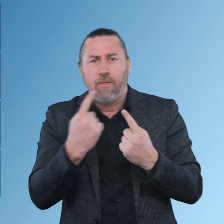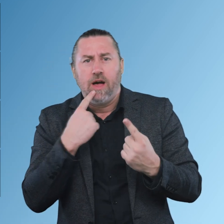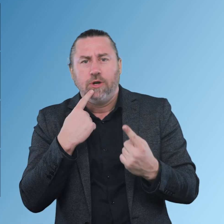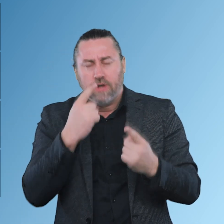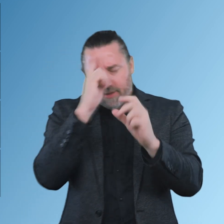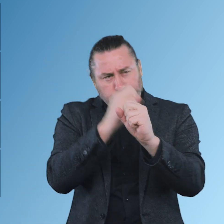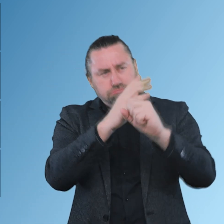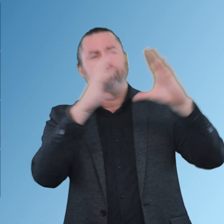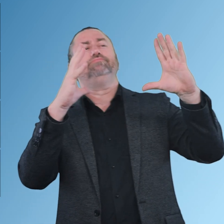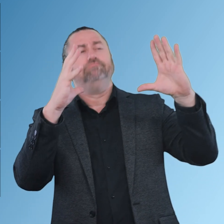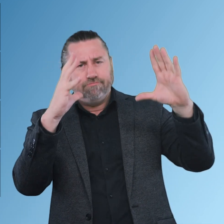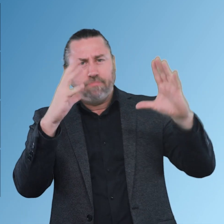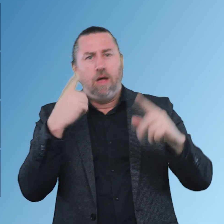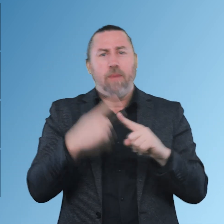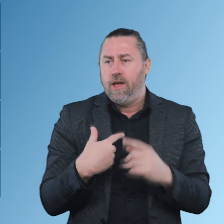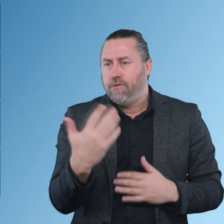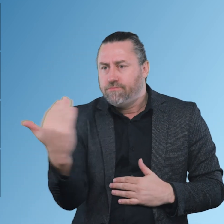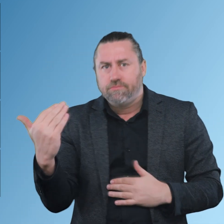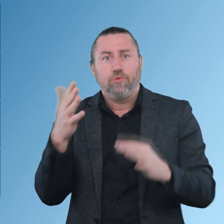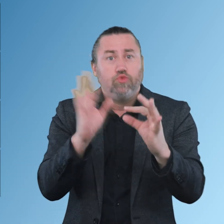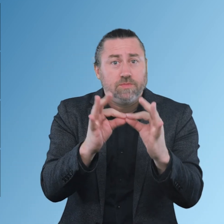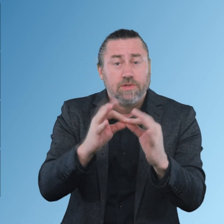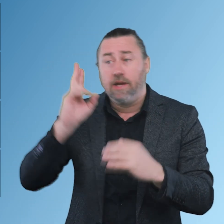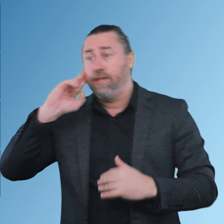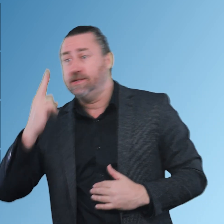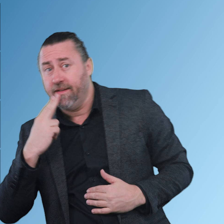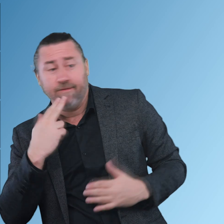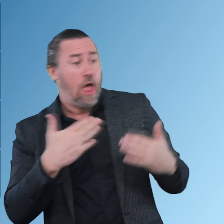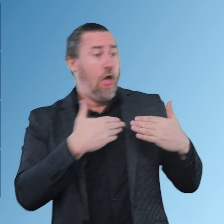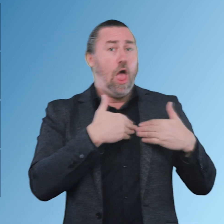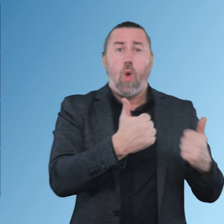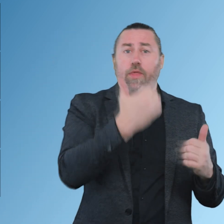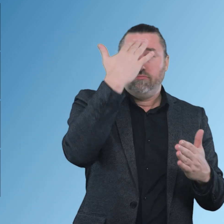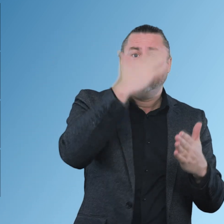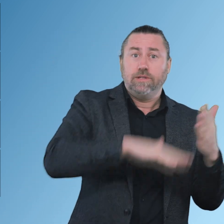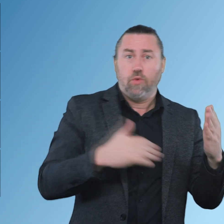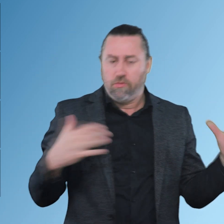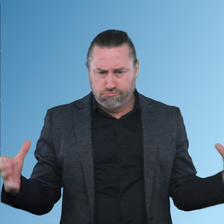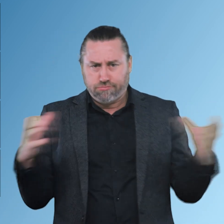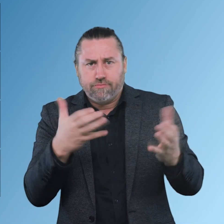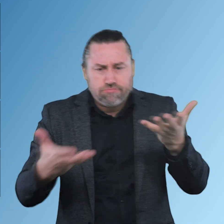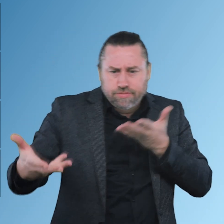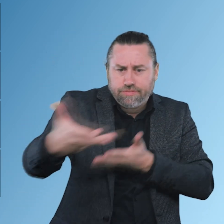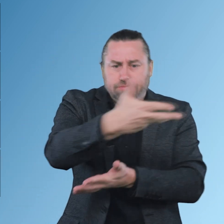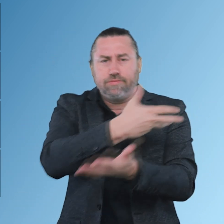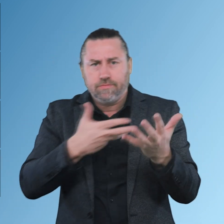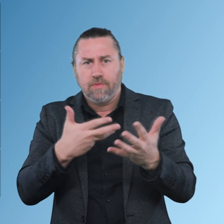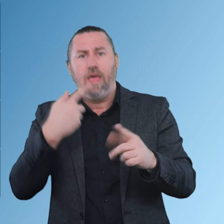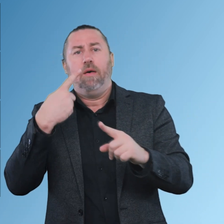and health sectors and interpreting industry; and consultation with individual primary care providers,